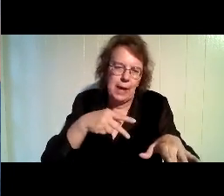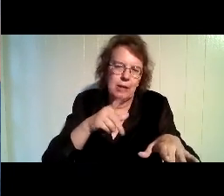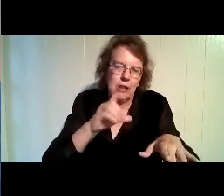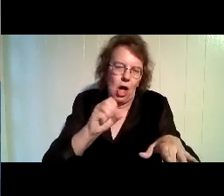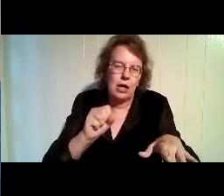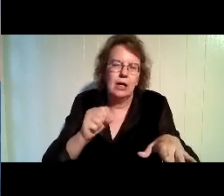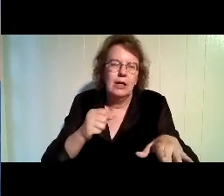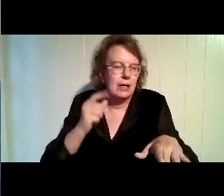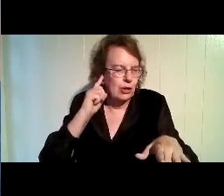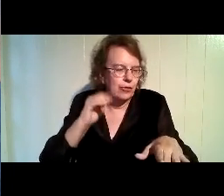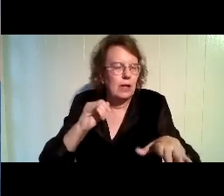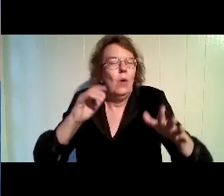up. I press caps lock again.